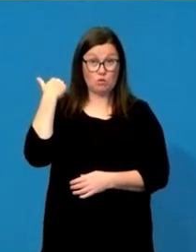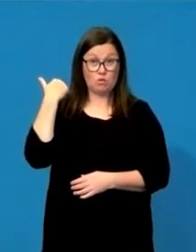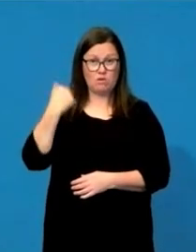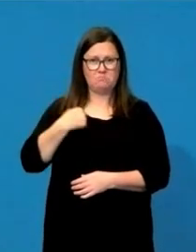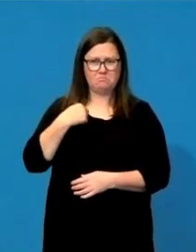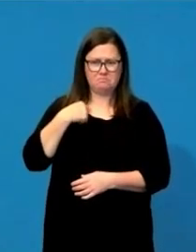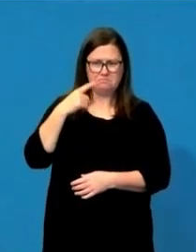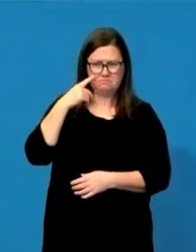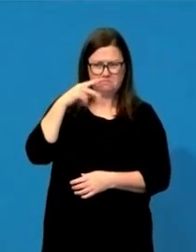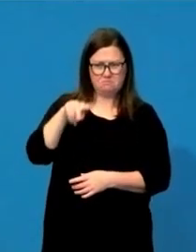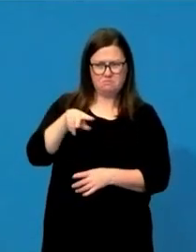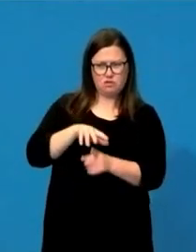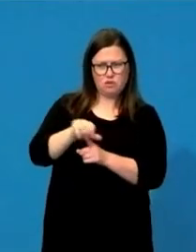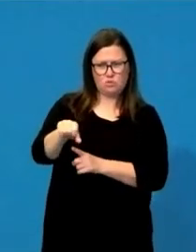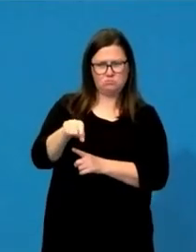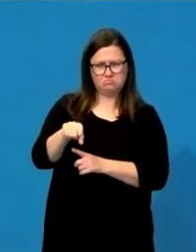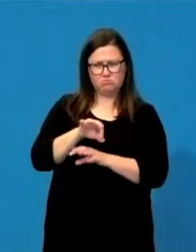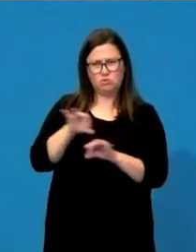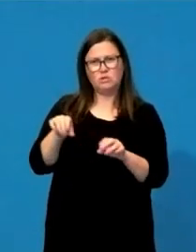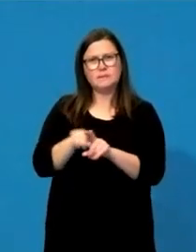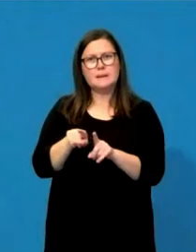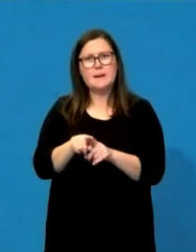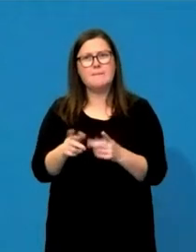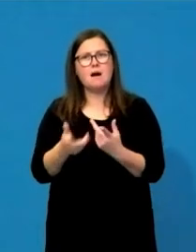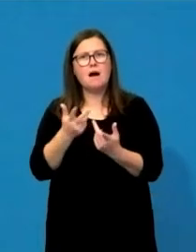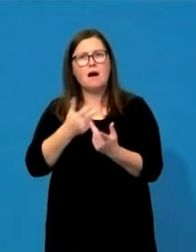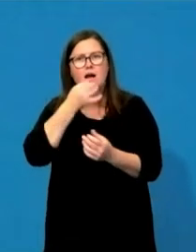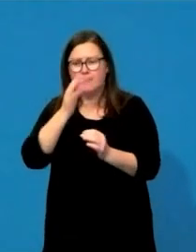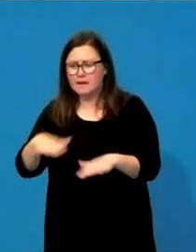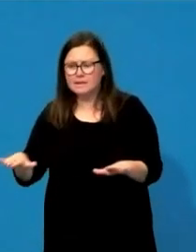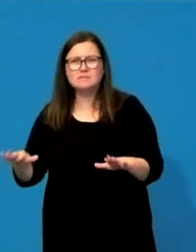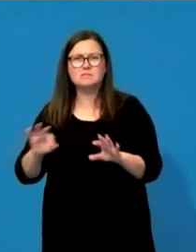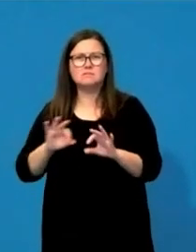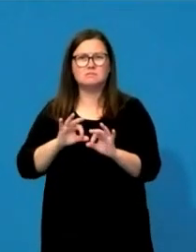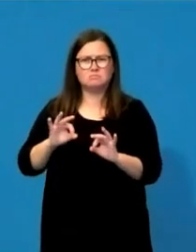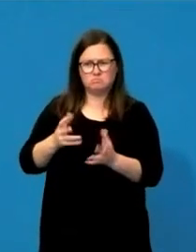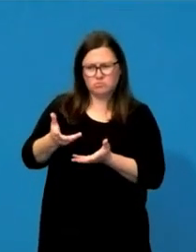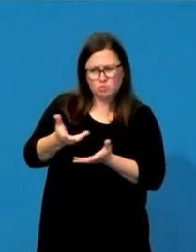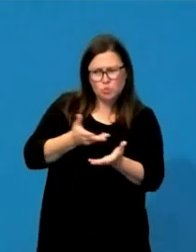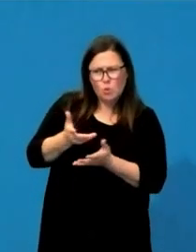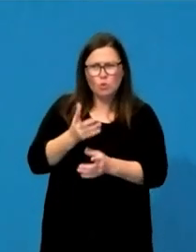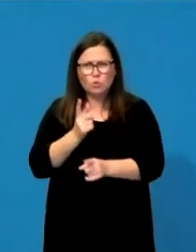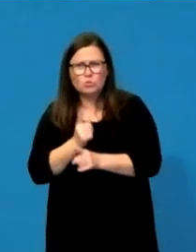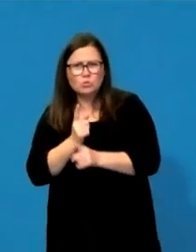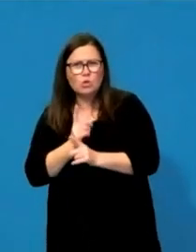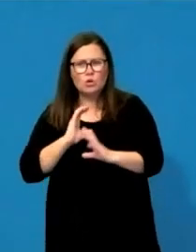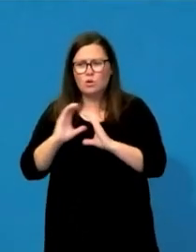wasn't like the other kids his age. He wasn't talking or communicating with me and my partner.